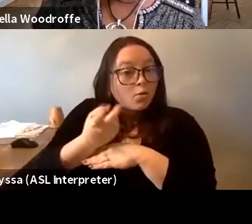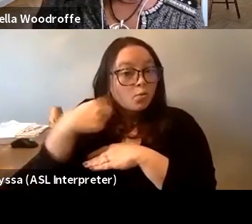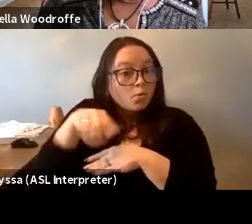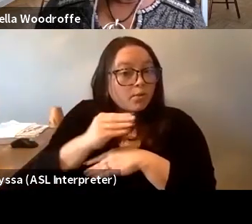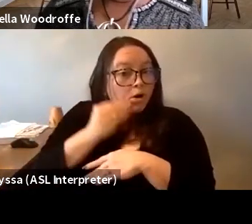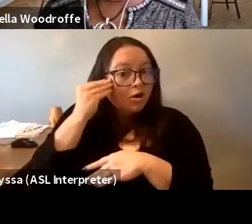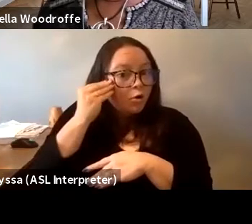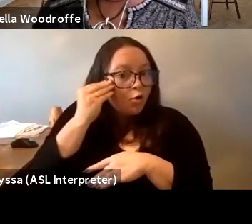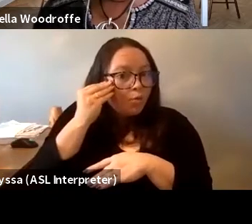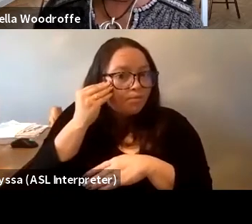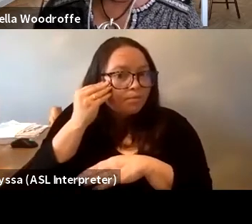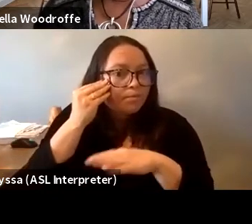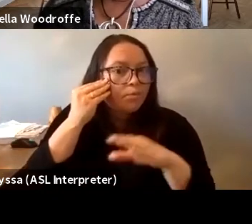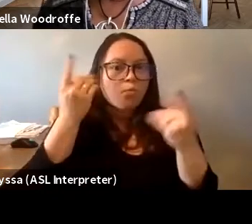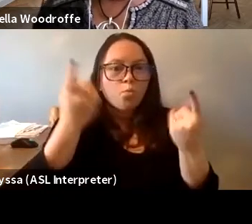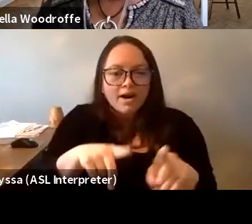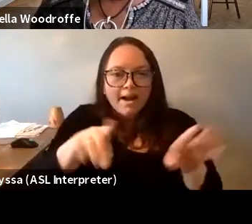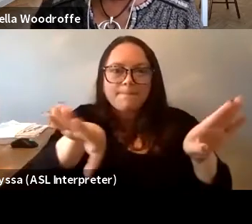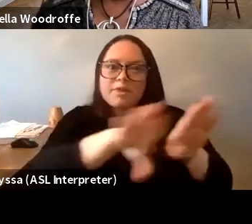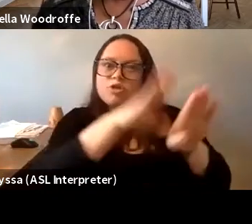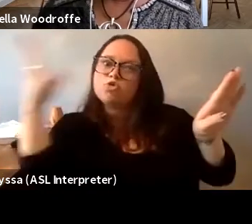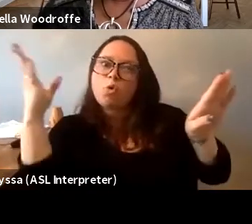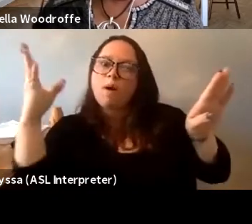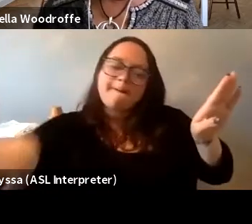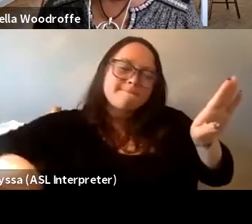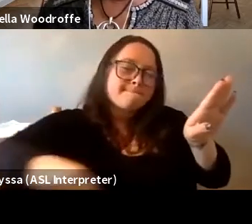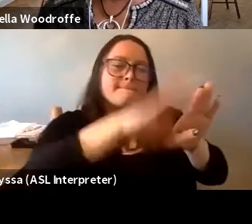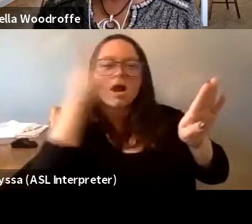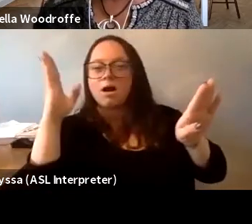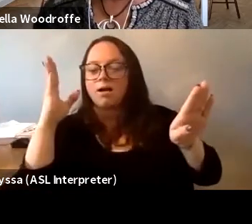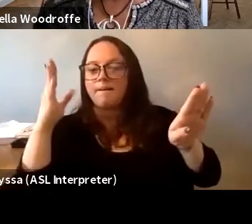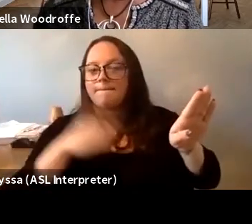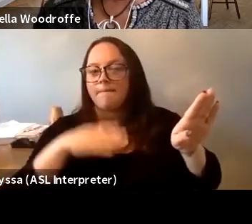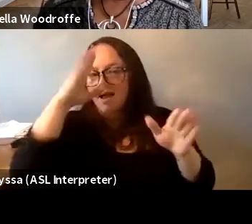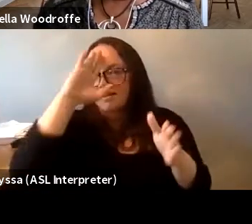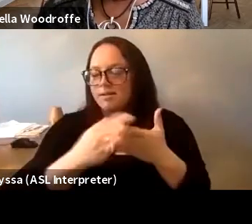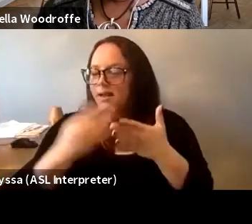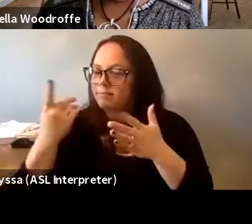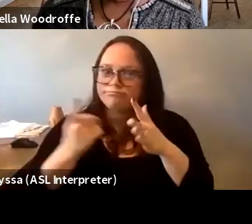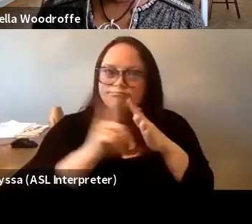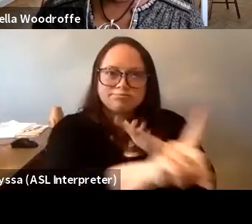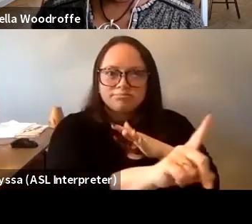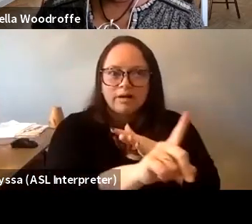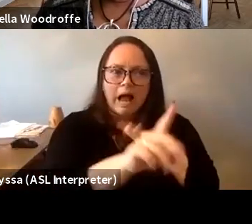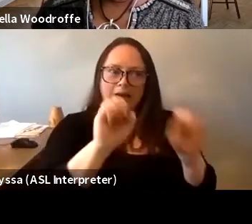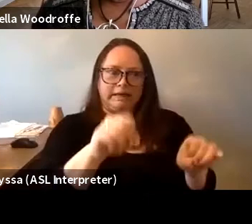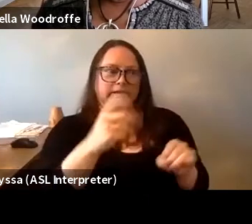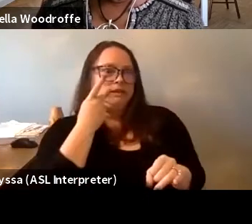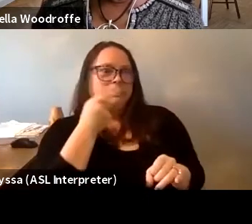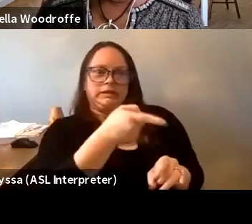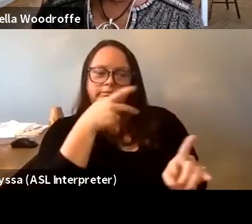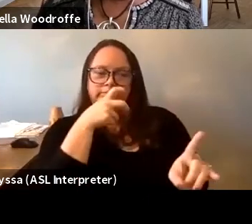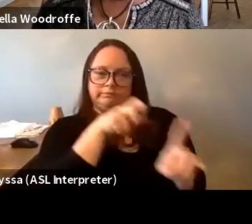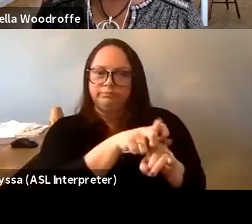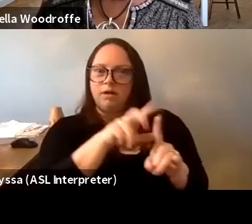flung open and he comes in and I could see he's all upset. And I'm like, What happened? What happened? where is the car. Well, he